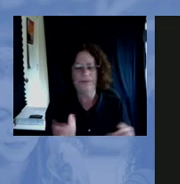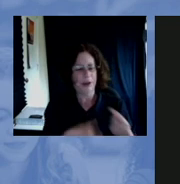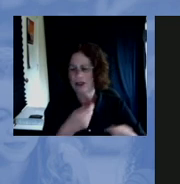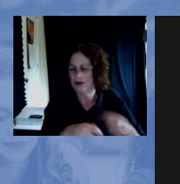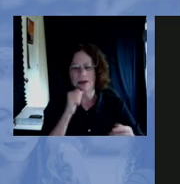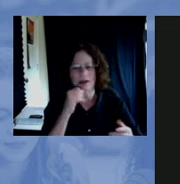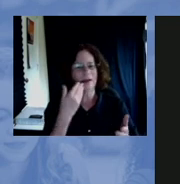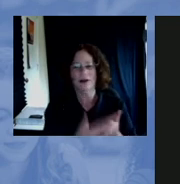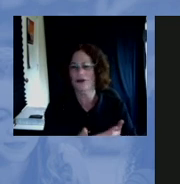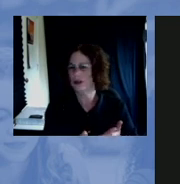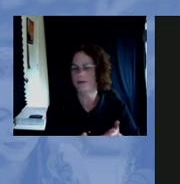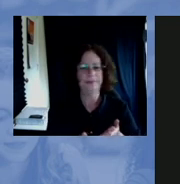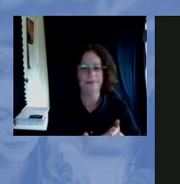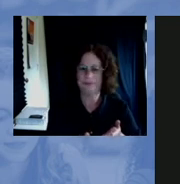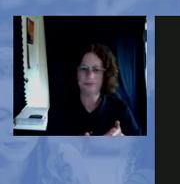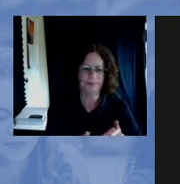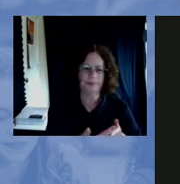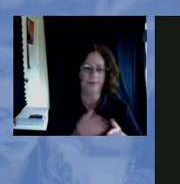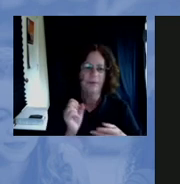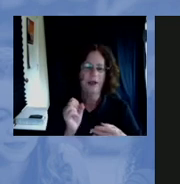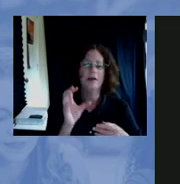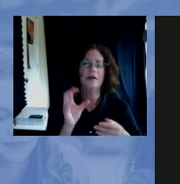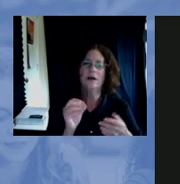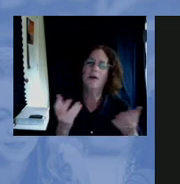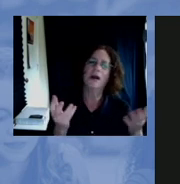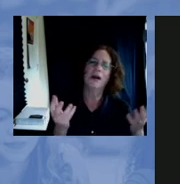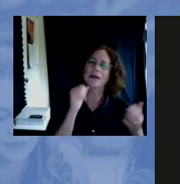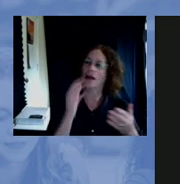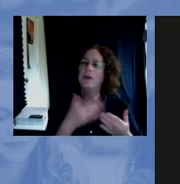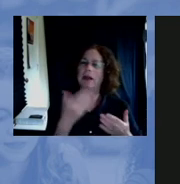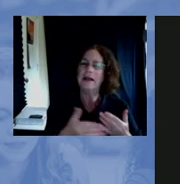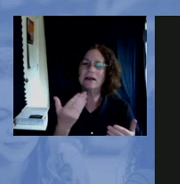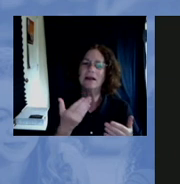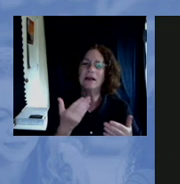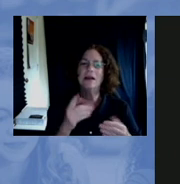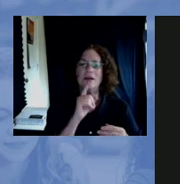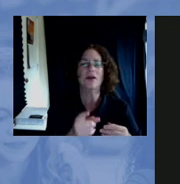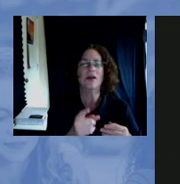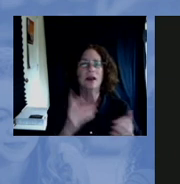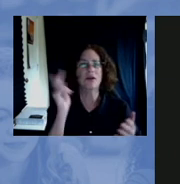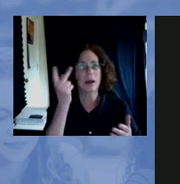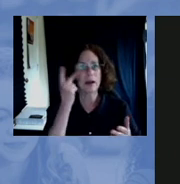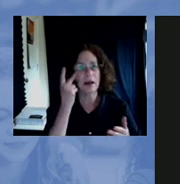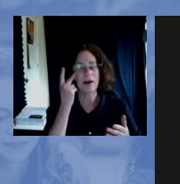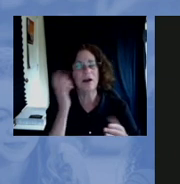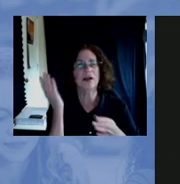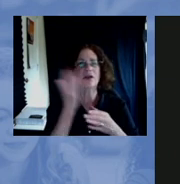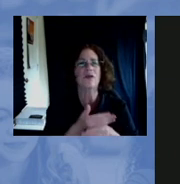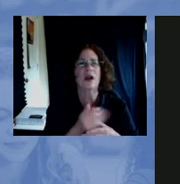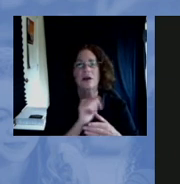SO, LOOK, IT'S NOT BEEN EASY, CERTAINLY THERE HAVE BEEN POLITICAL DISTRACTIONS AT ALL LEVELS.